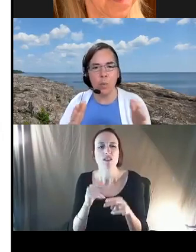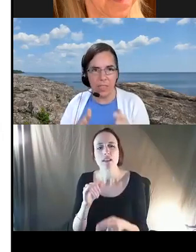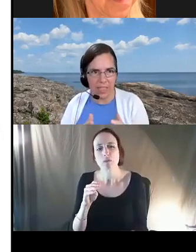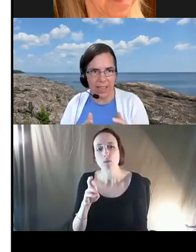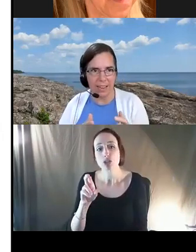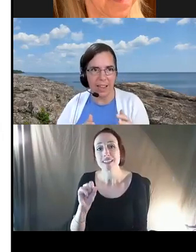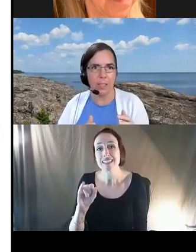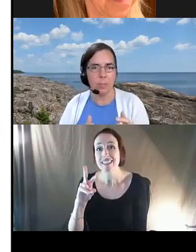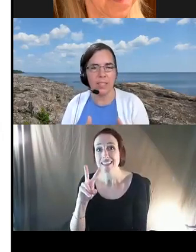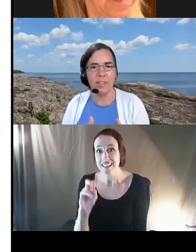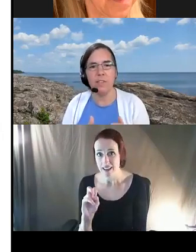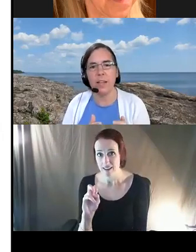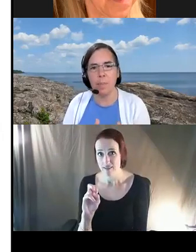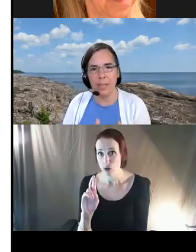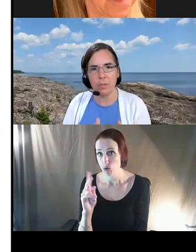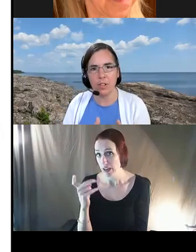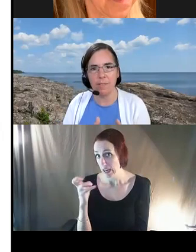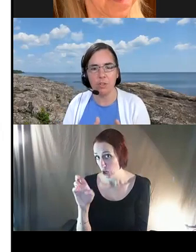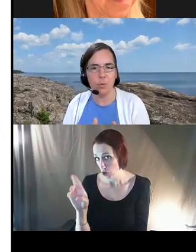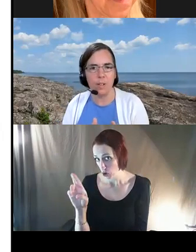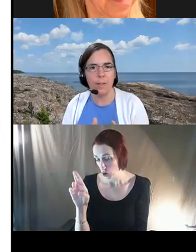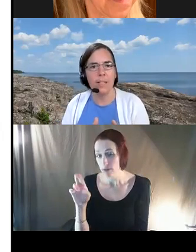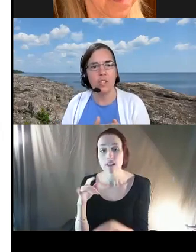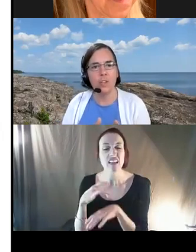specific Microsoft tool.